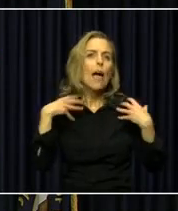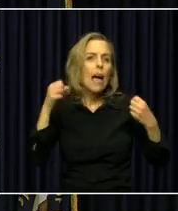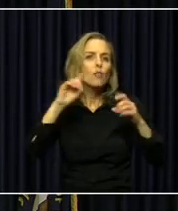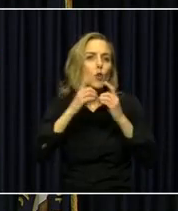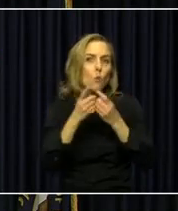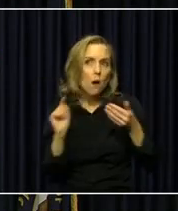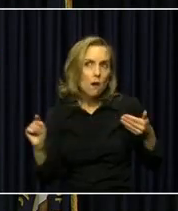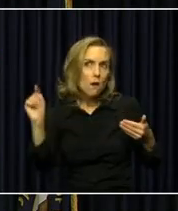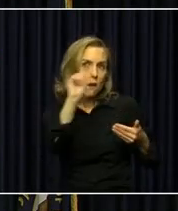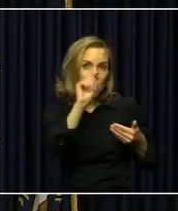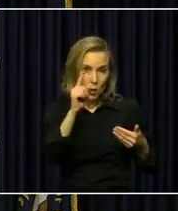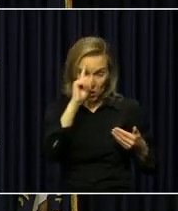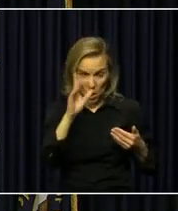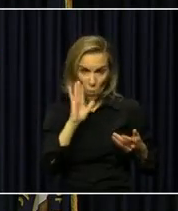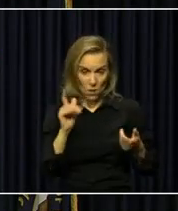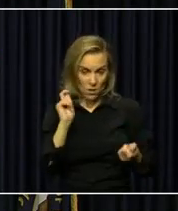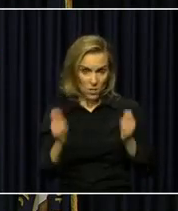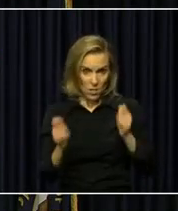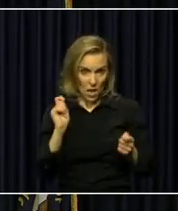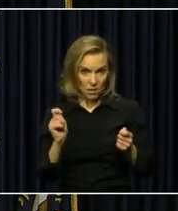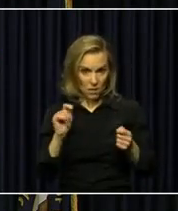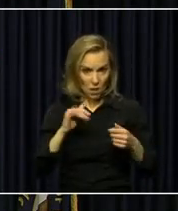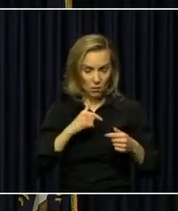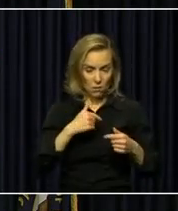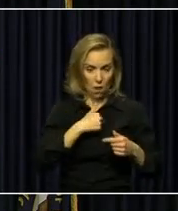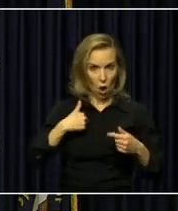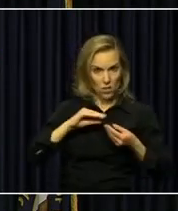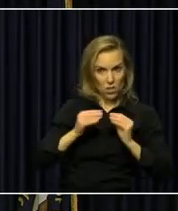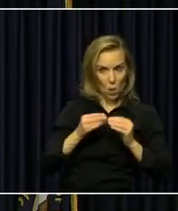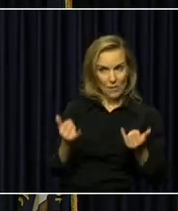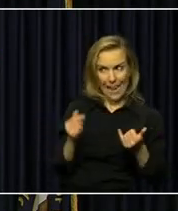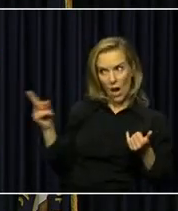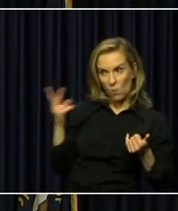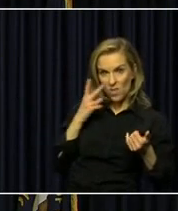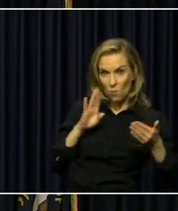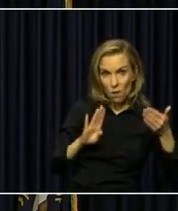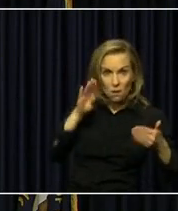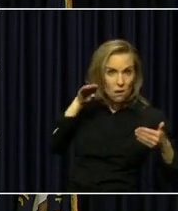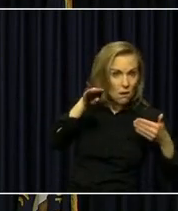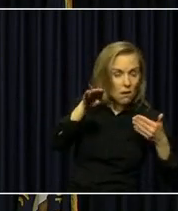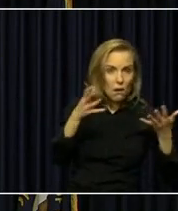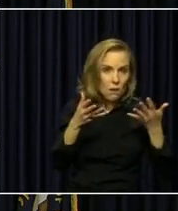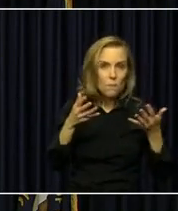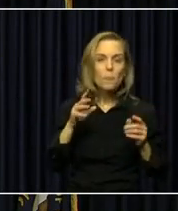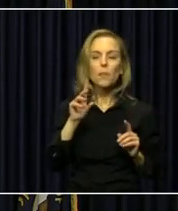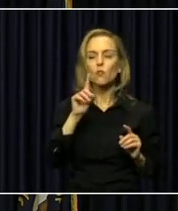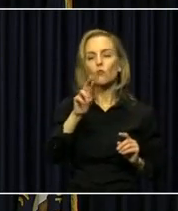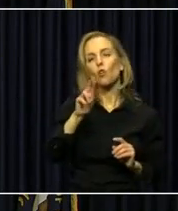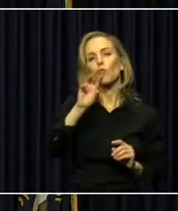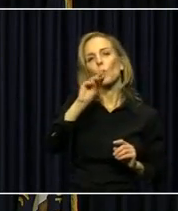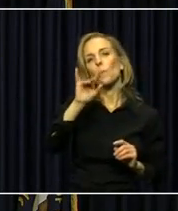RESPONDED TO OVER 30 CALLS ON MASS GATHERINGS THAT DAY, AND